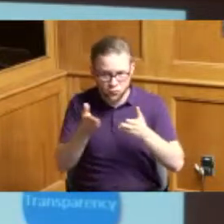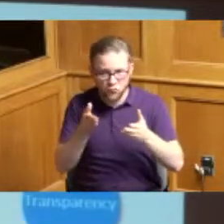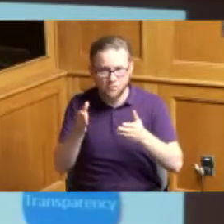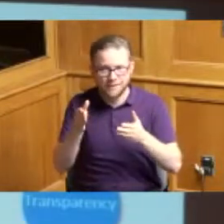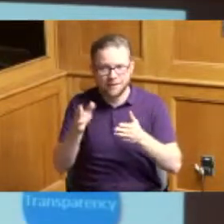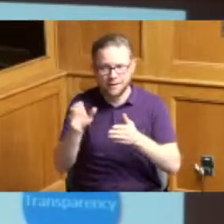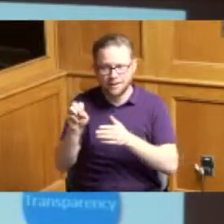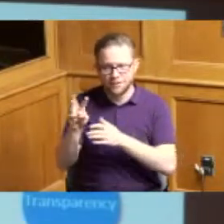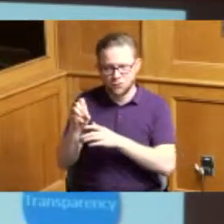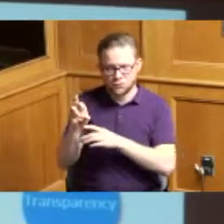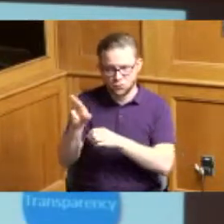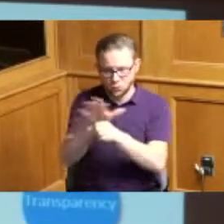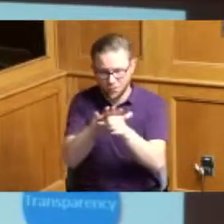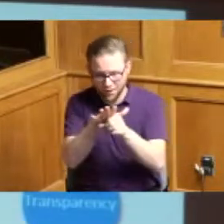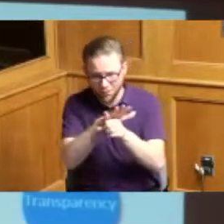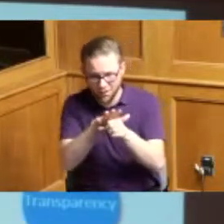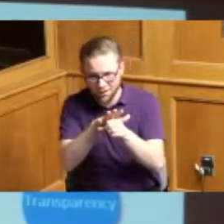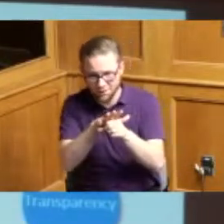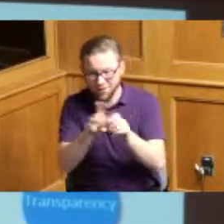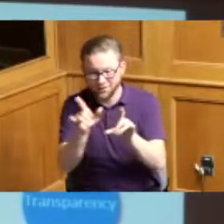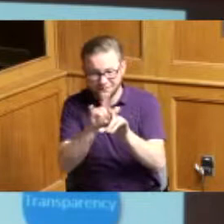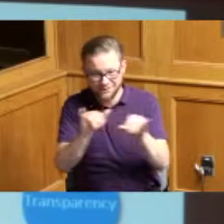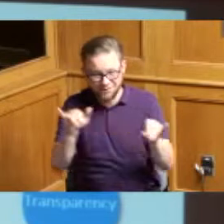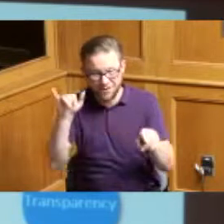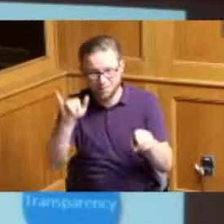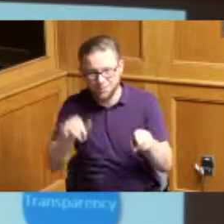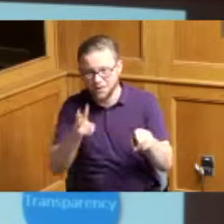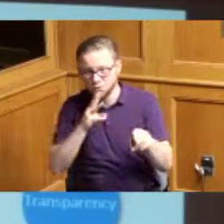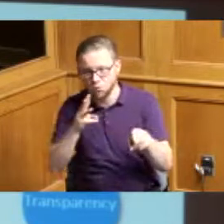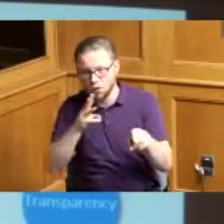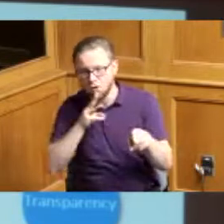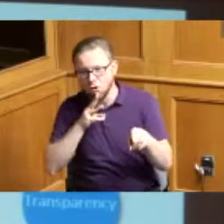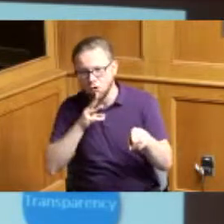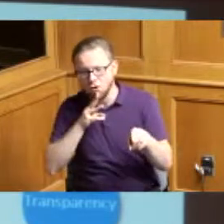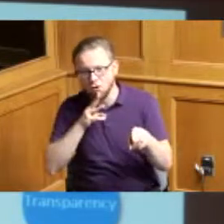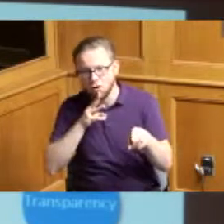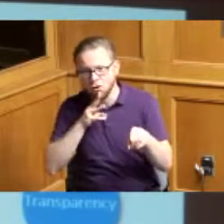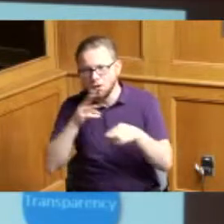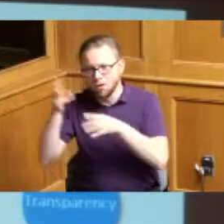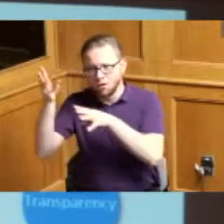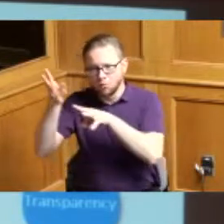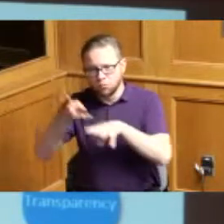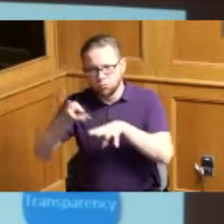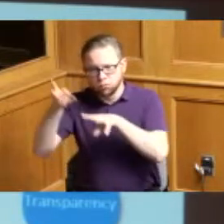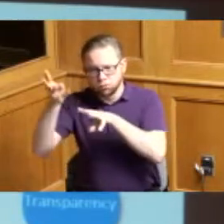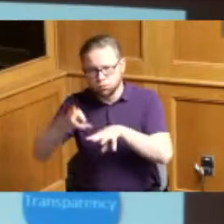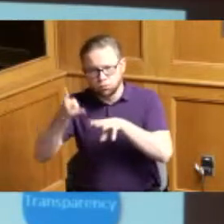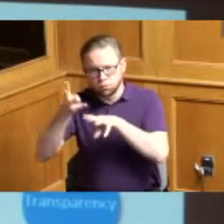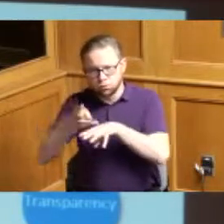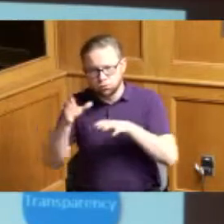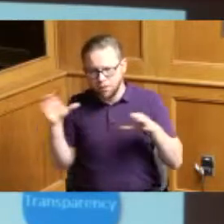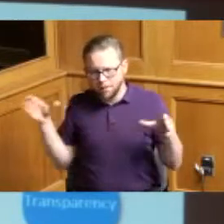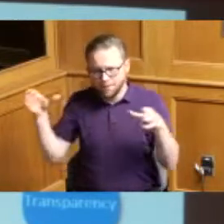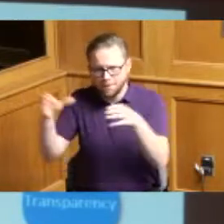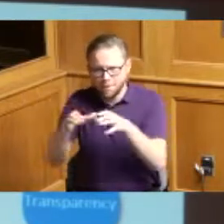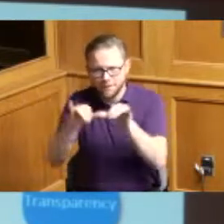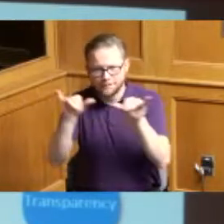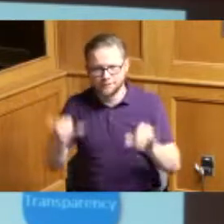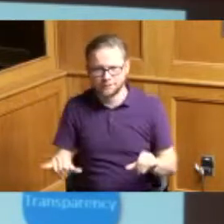area it is also conveying and collecting that that combined system too so it's an integrated solution